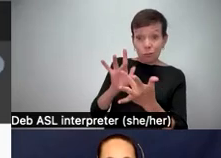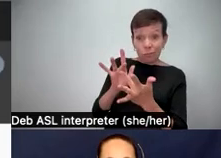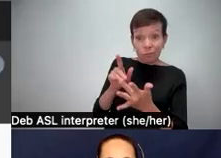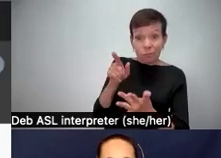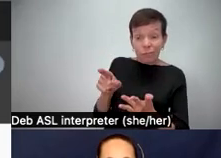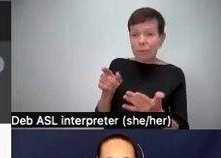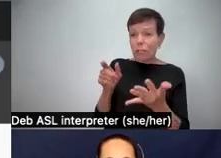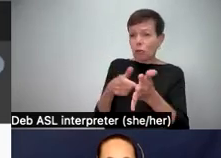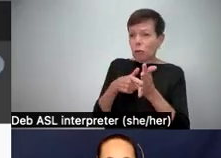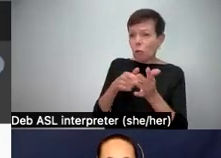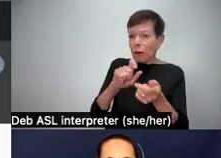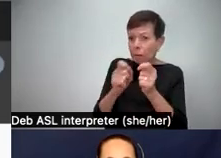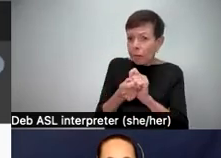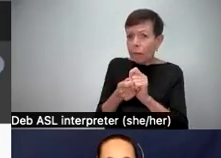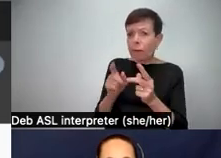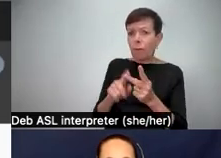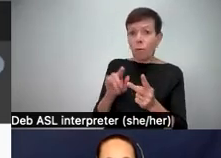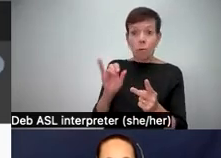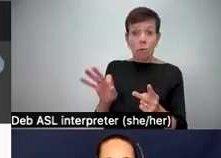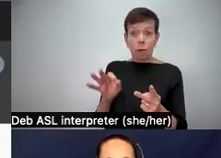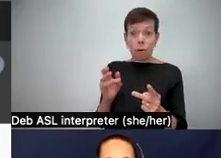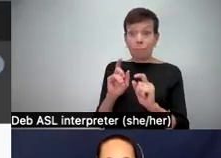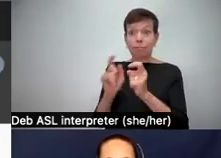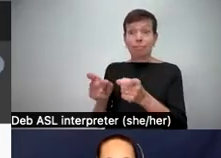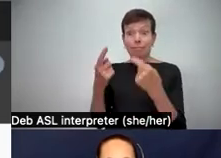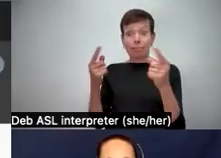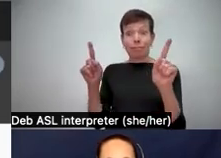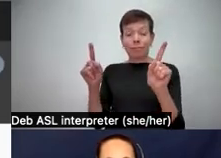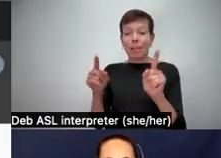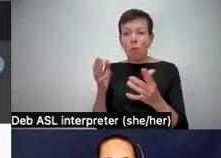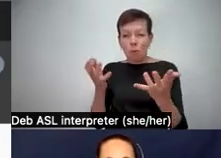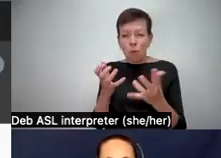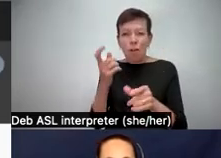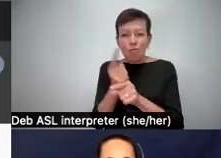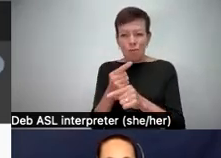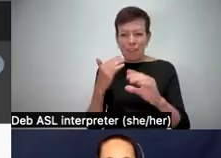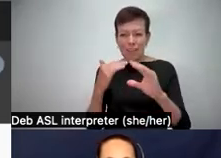successful and you're getting a grant, we want to make sure we have the right email address.